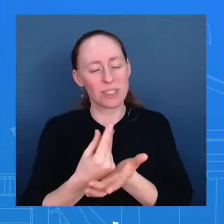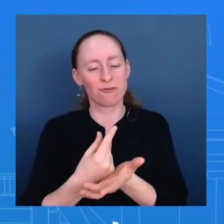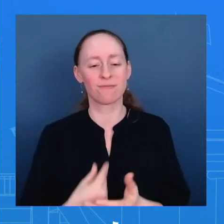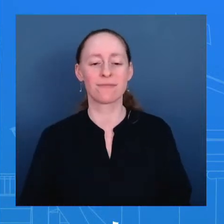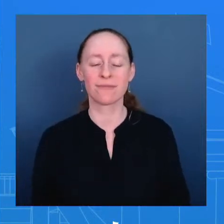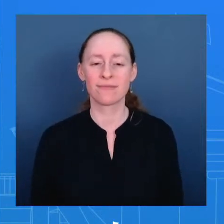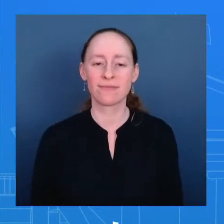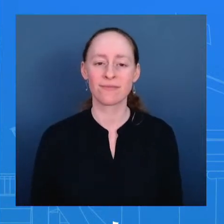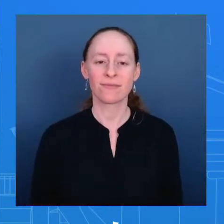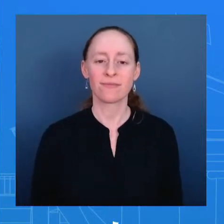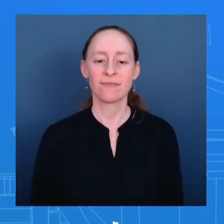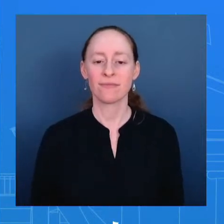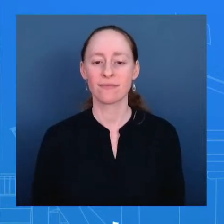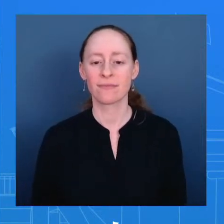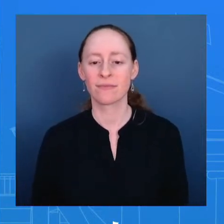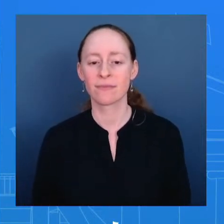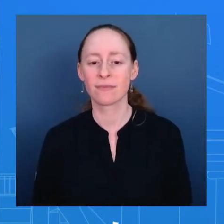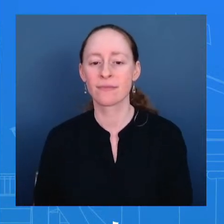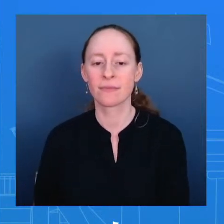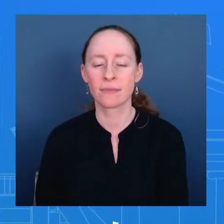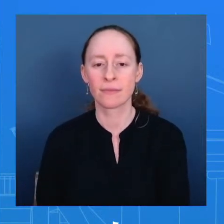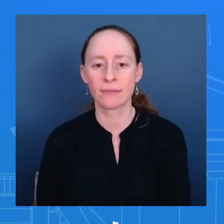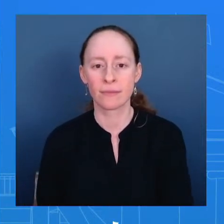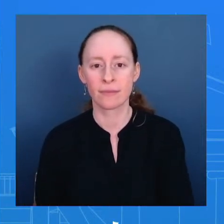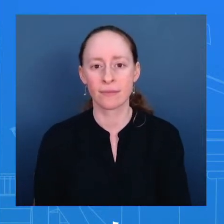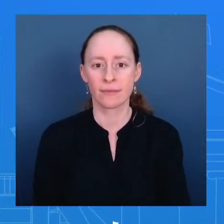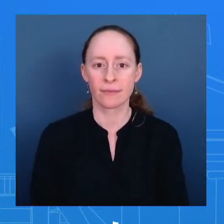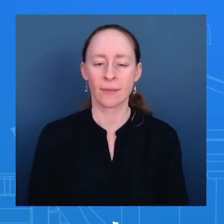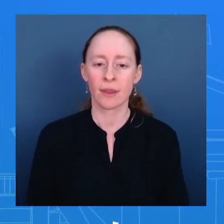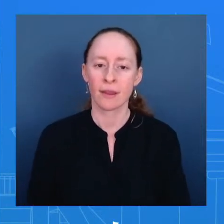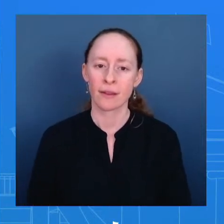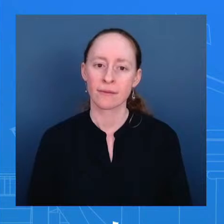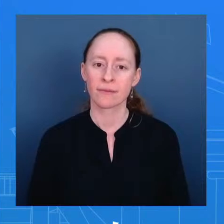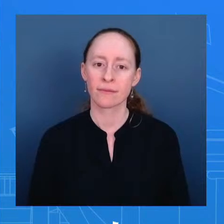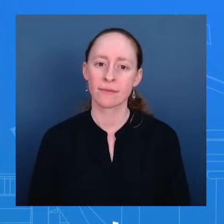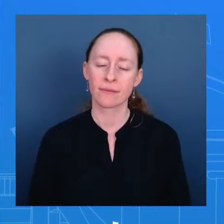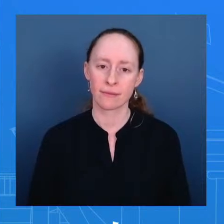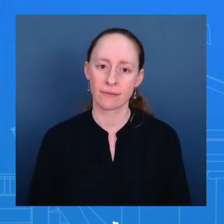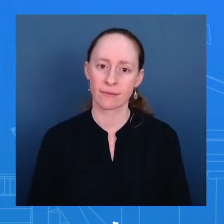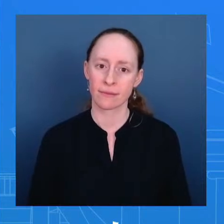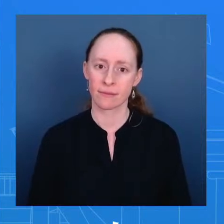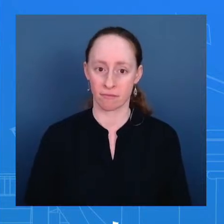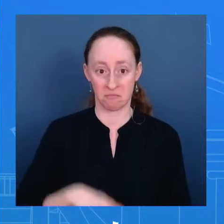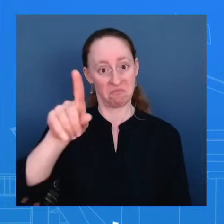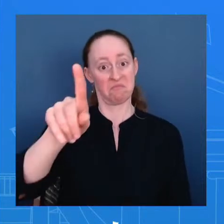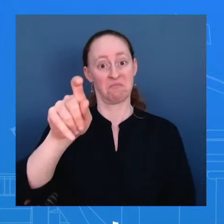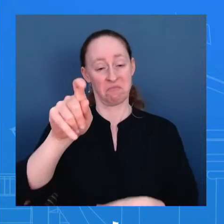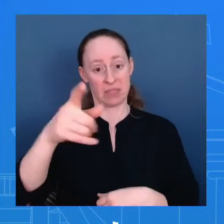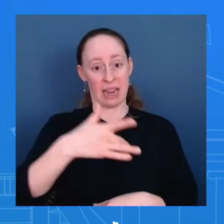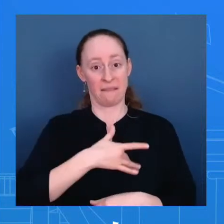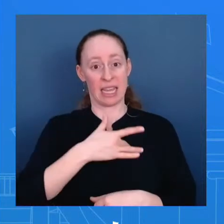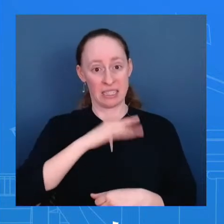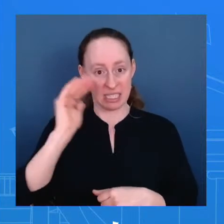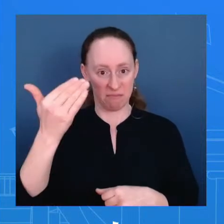the speech once you learned that there likely would be protests? Mr. Benjamin: No, not that I know of. But I'll -- I'll defer that to someone else.